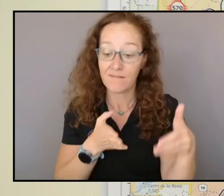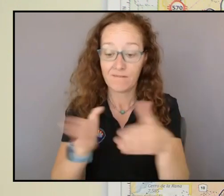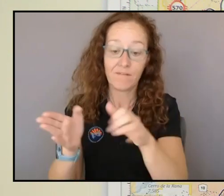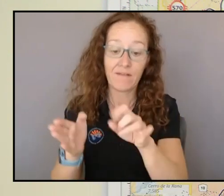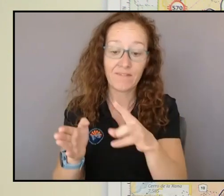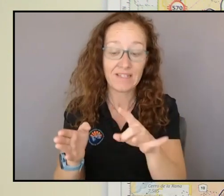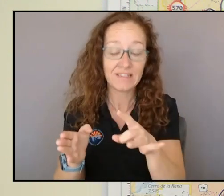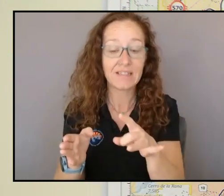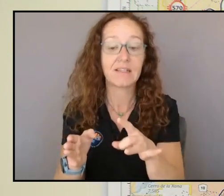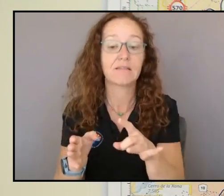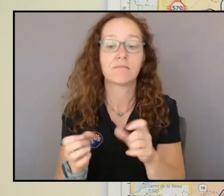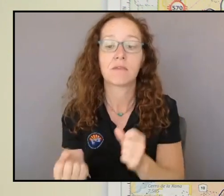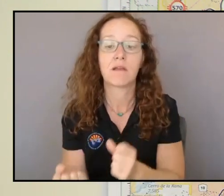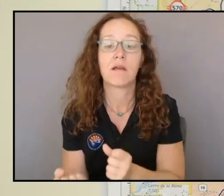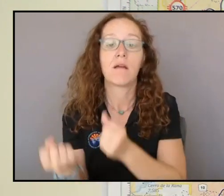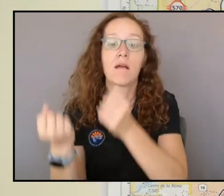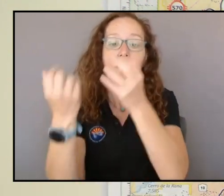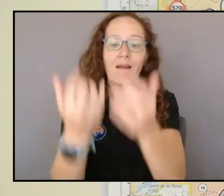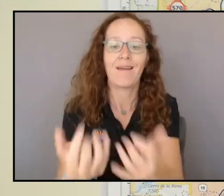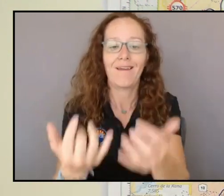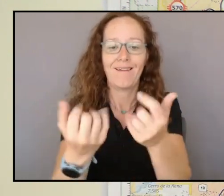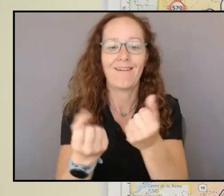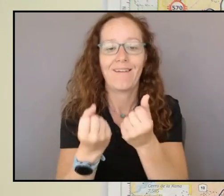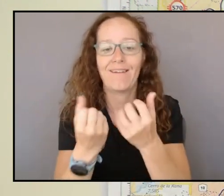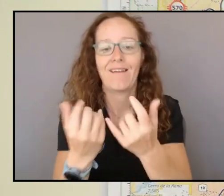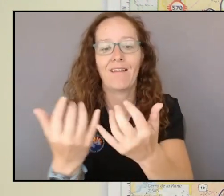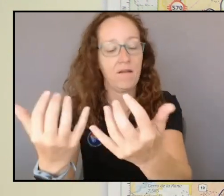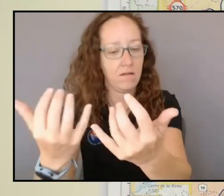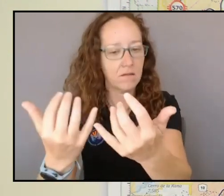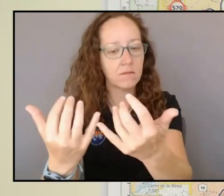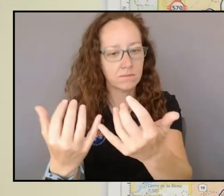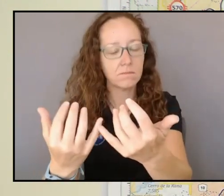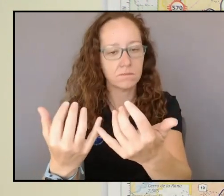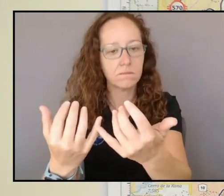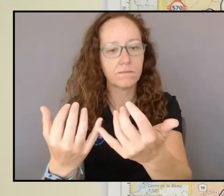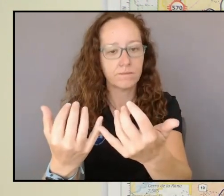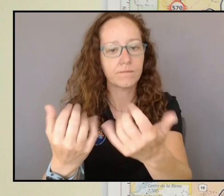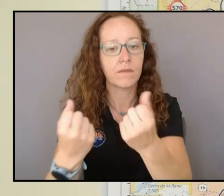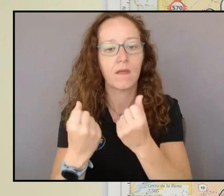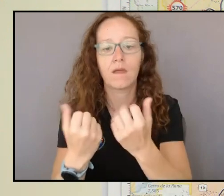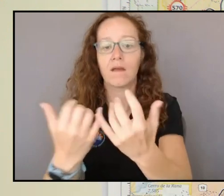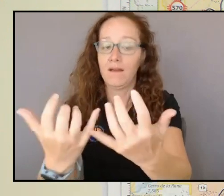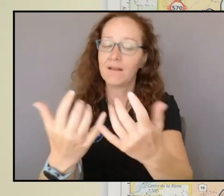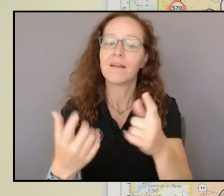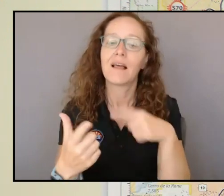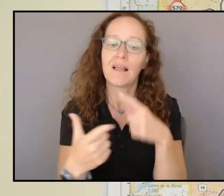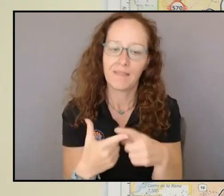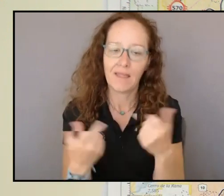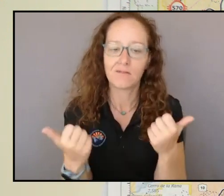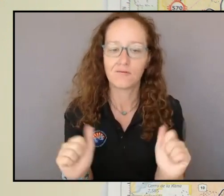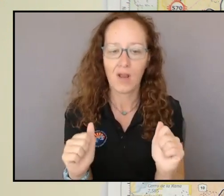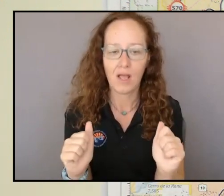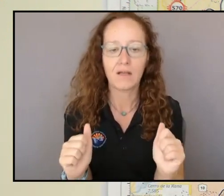Canyon then you know, we look for delaying actions. Anything we do is: slow the fire spread. But then we would be concerned